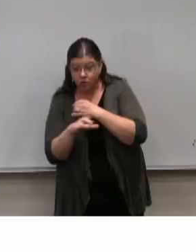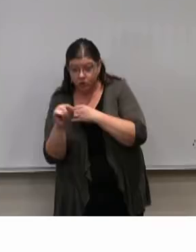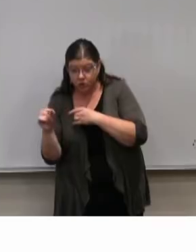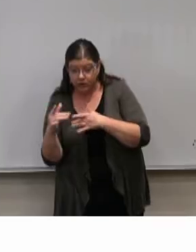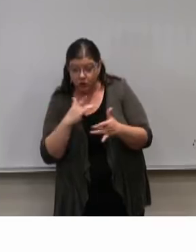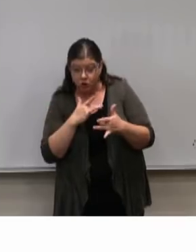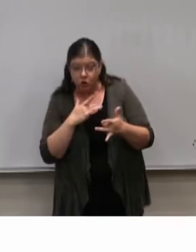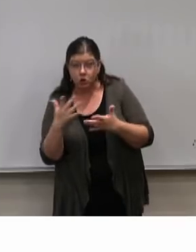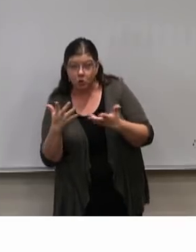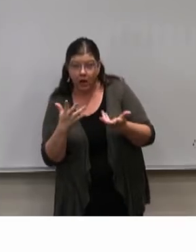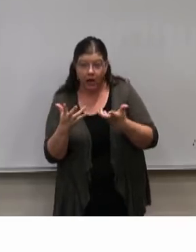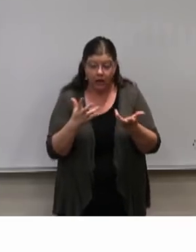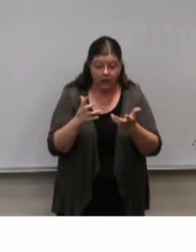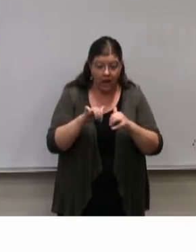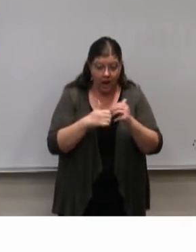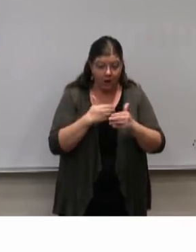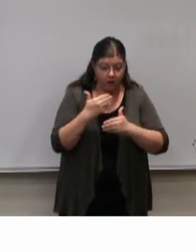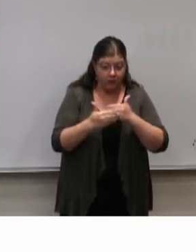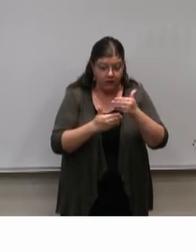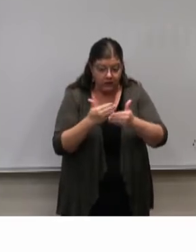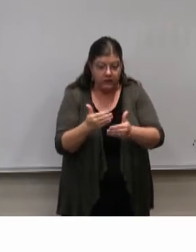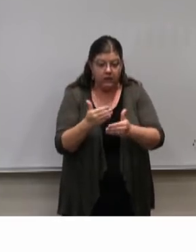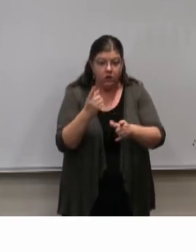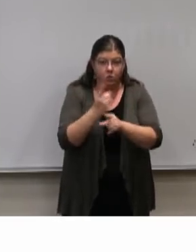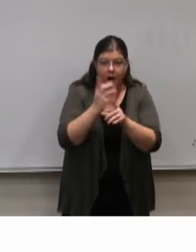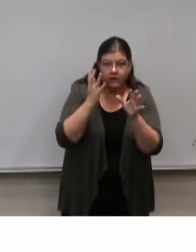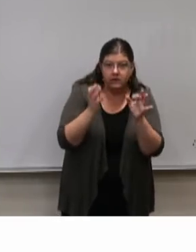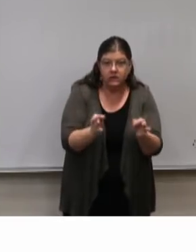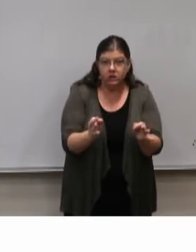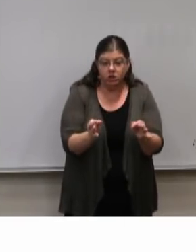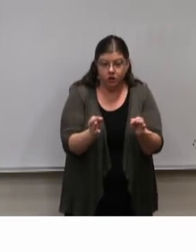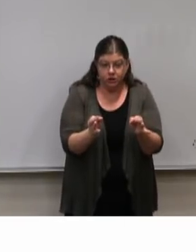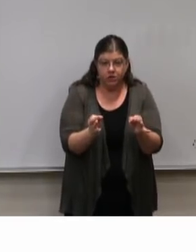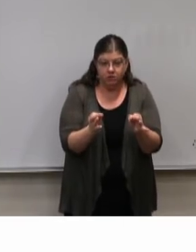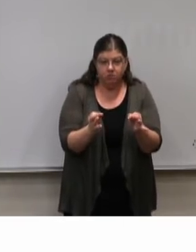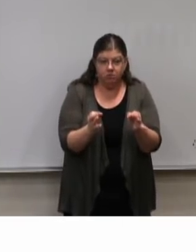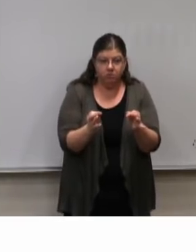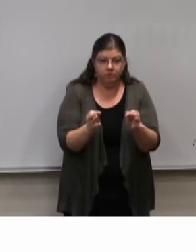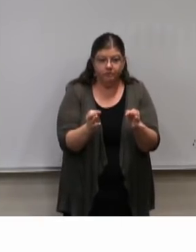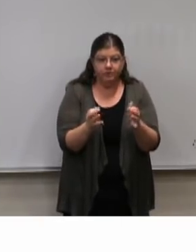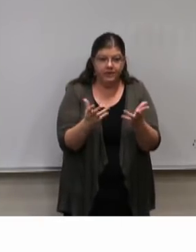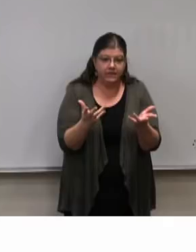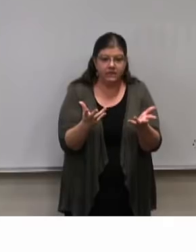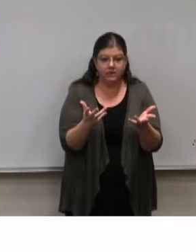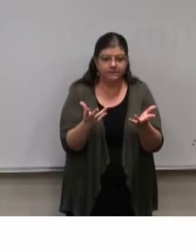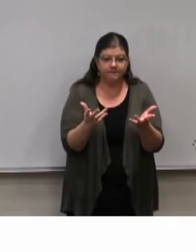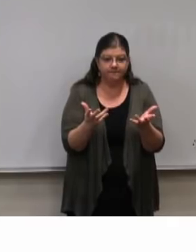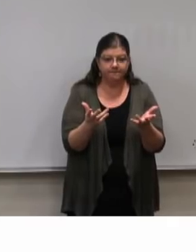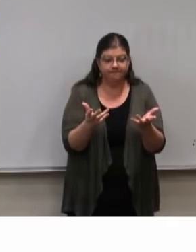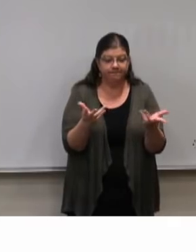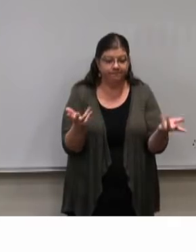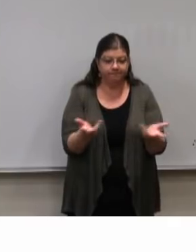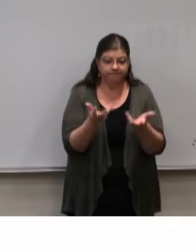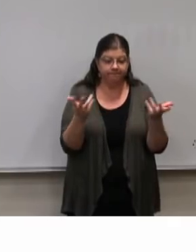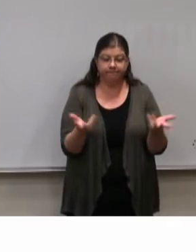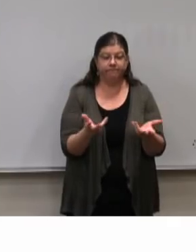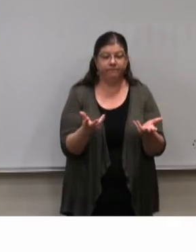How can we get to the right place in this, this unprecedented time?